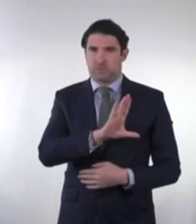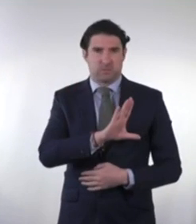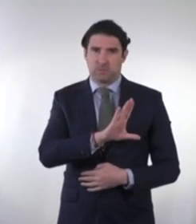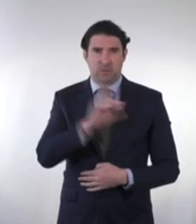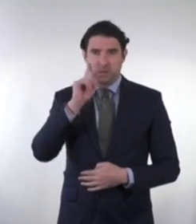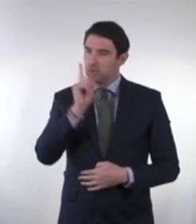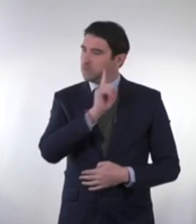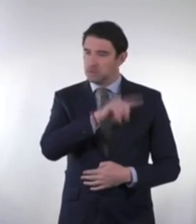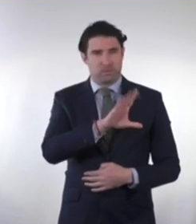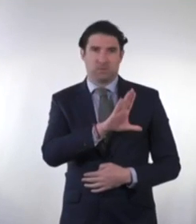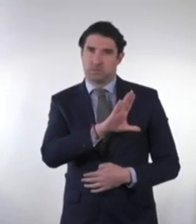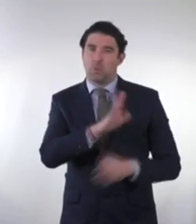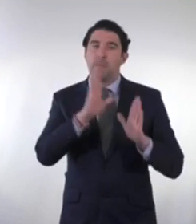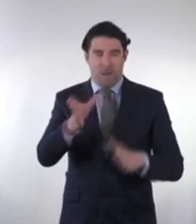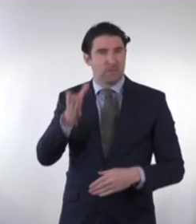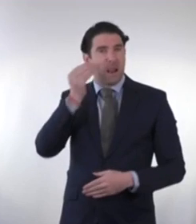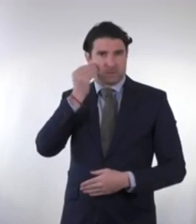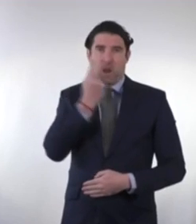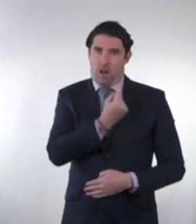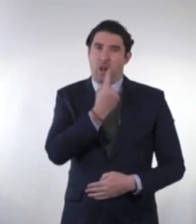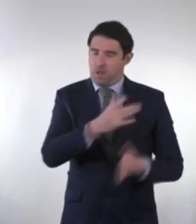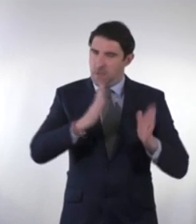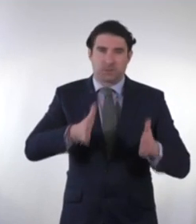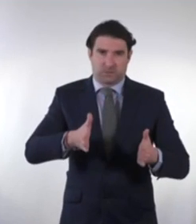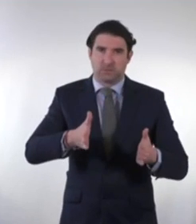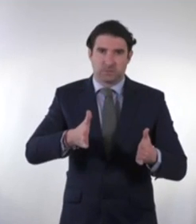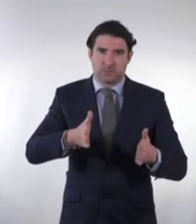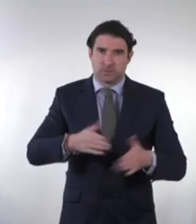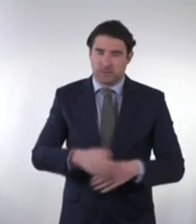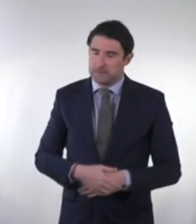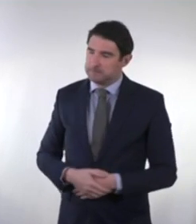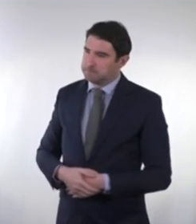to ensure that people can retrain for the jobs that are going to be created by this economy.